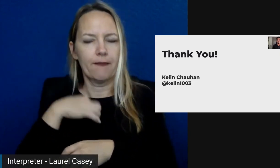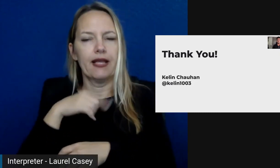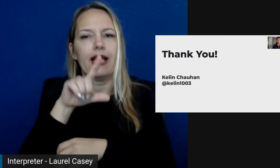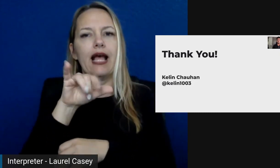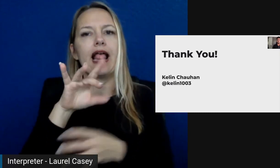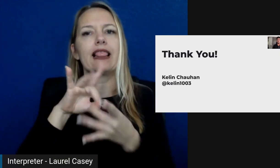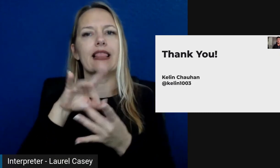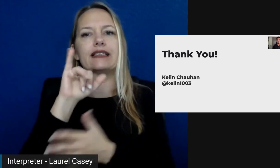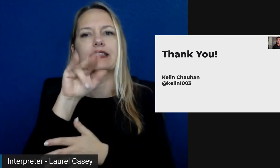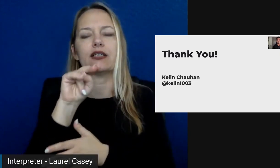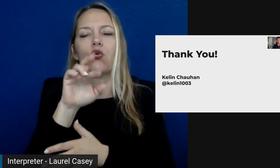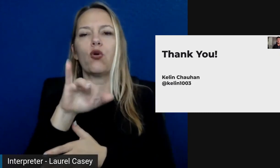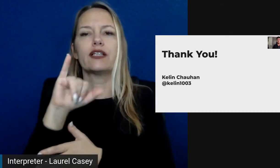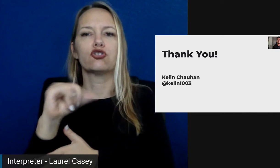Thank you very much and have a good day.